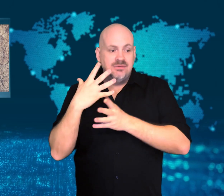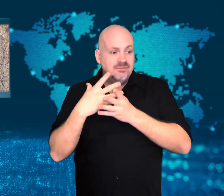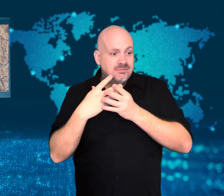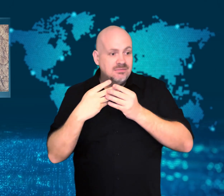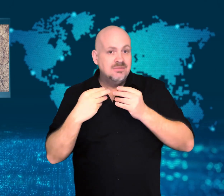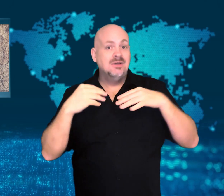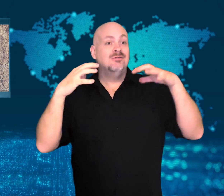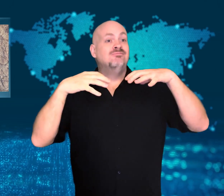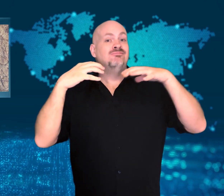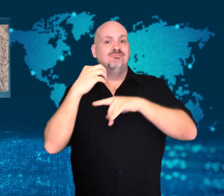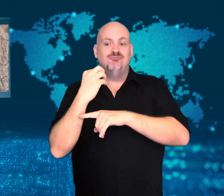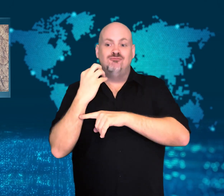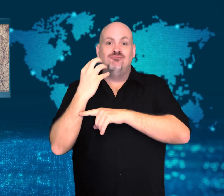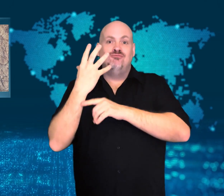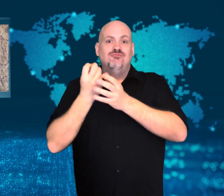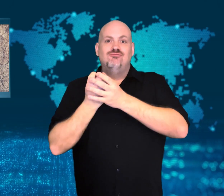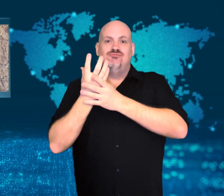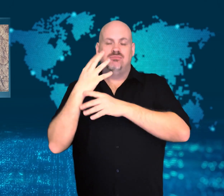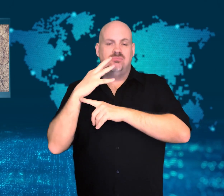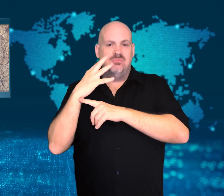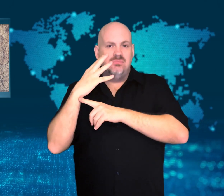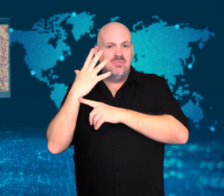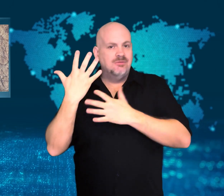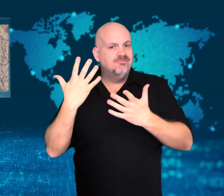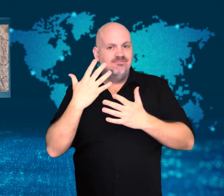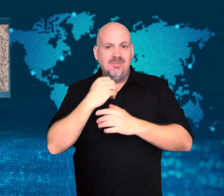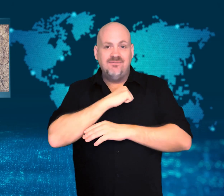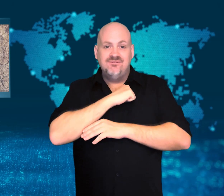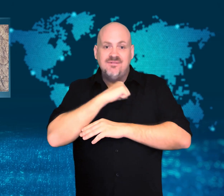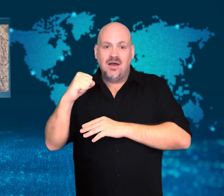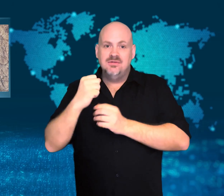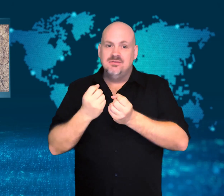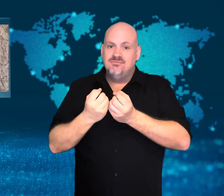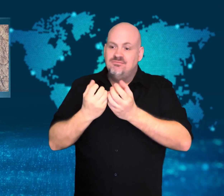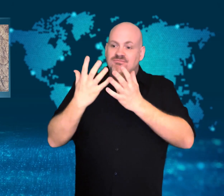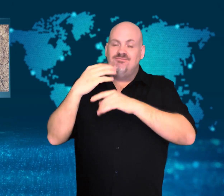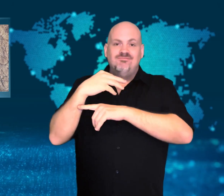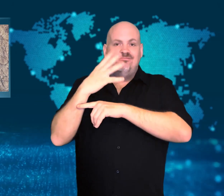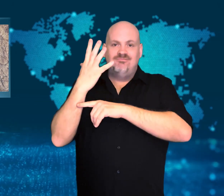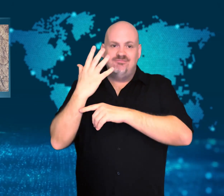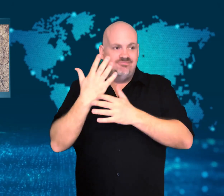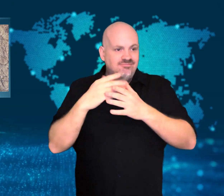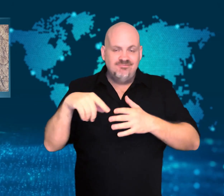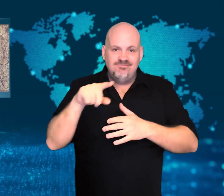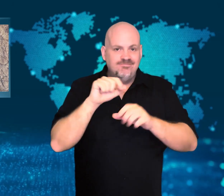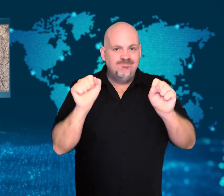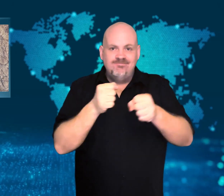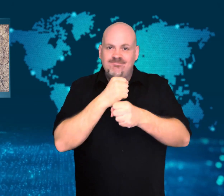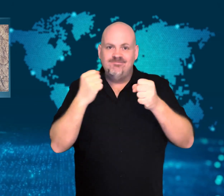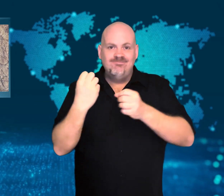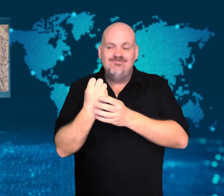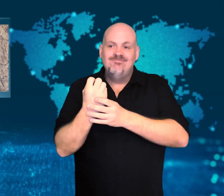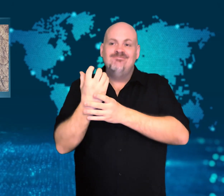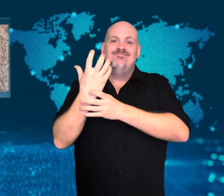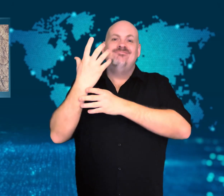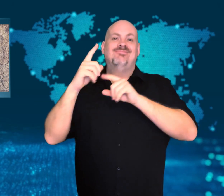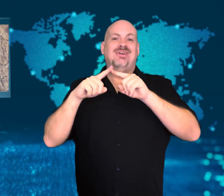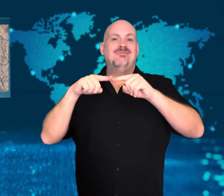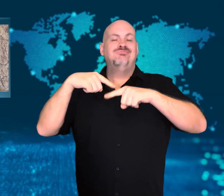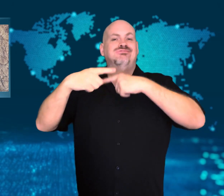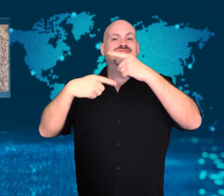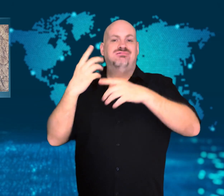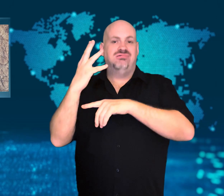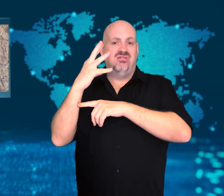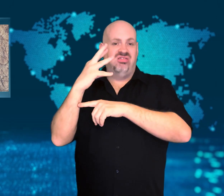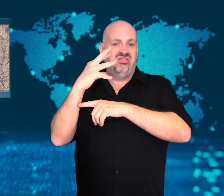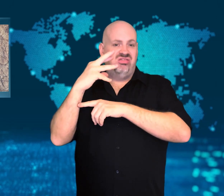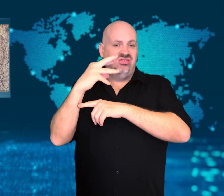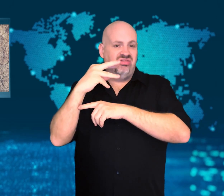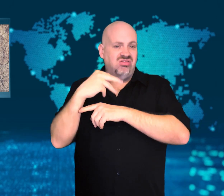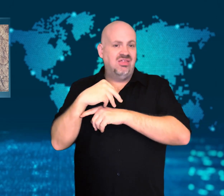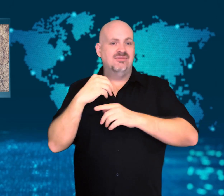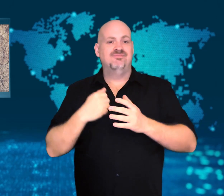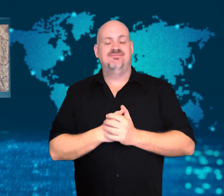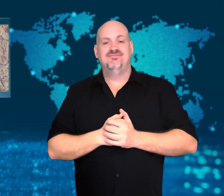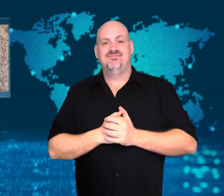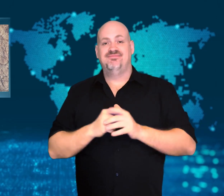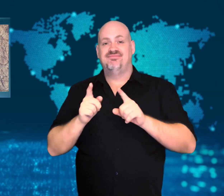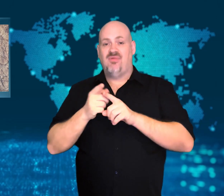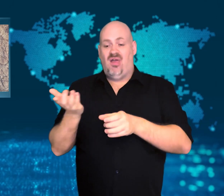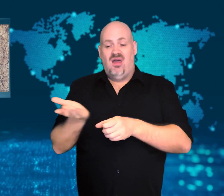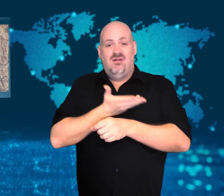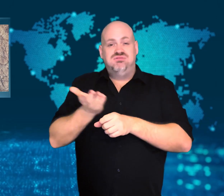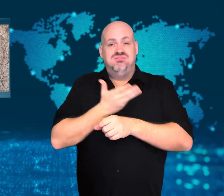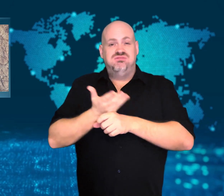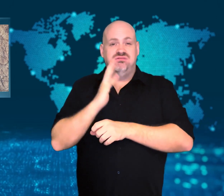They have also been impacted by deforestation as humans develop the land.